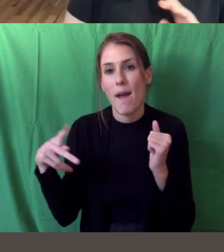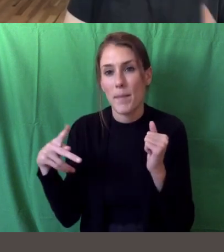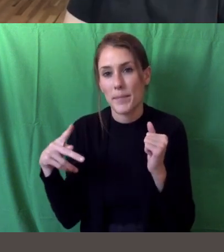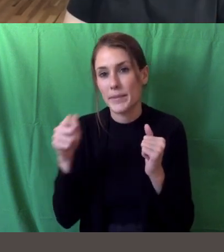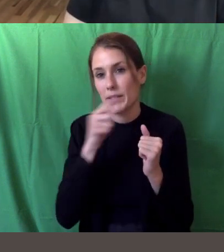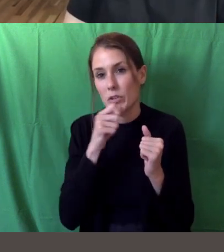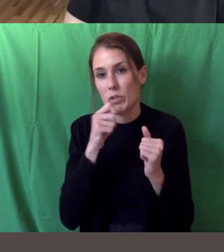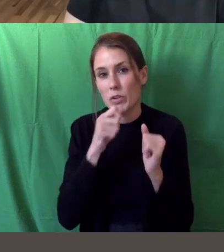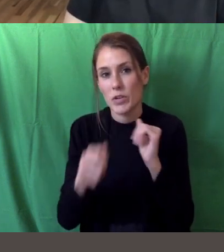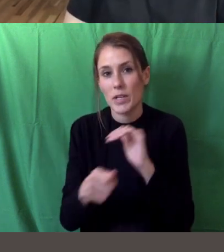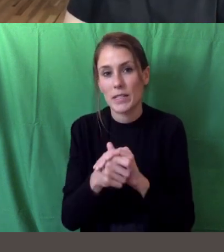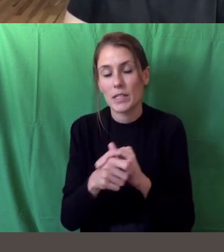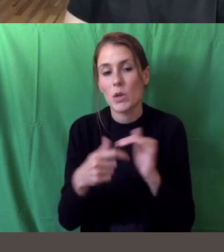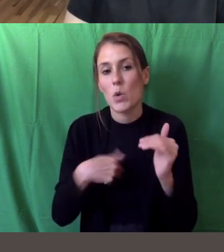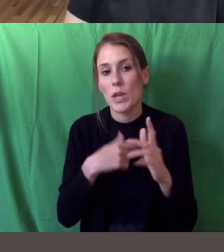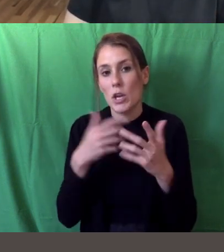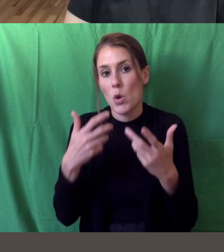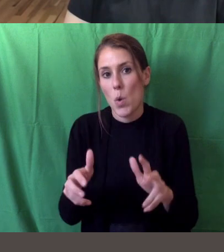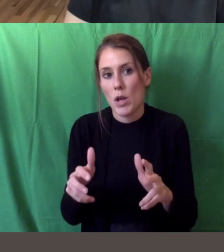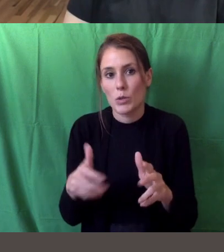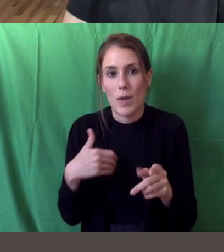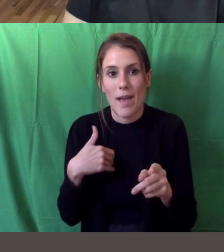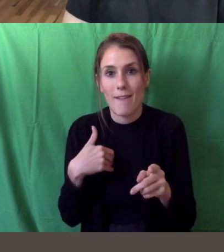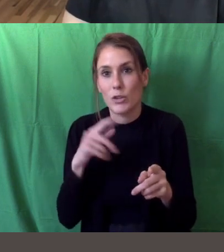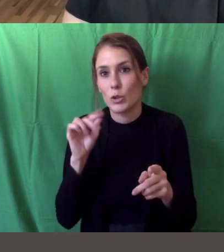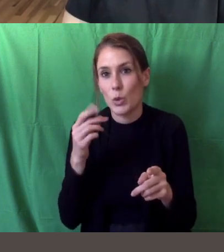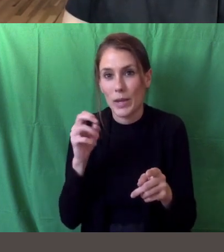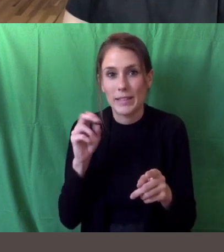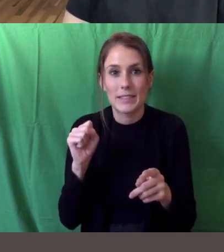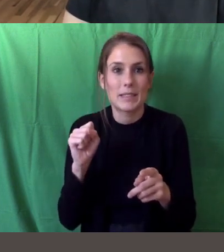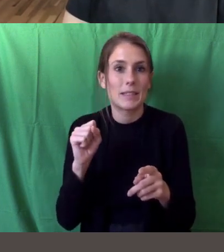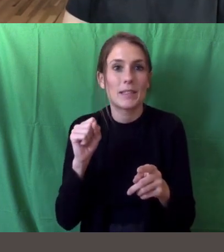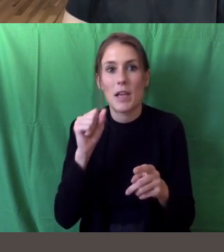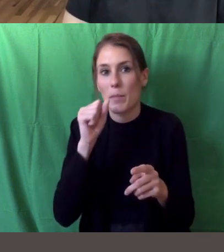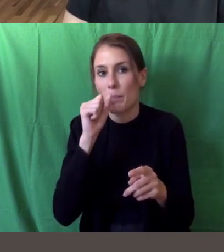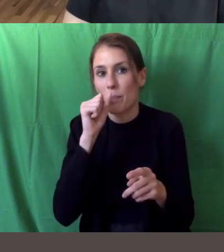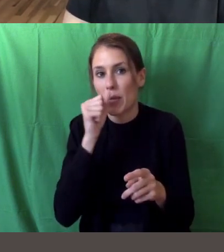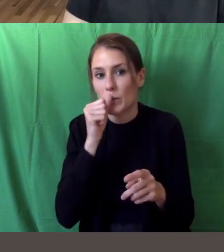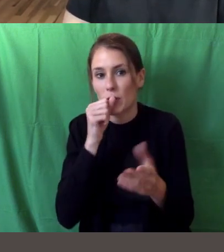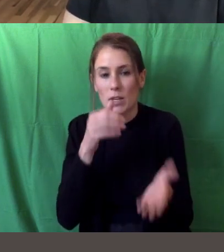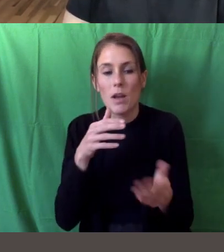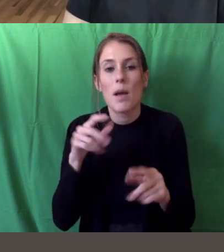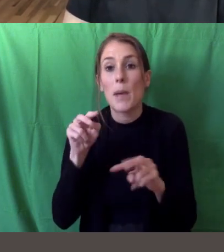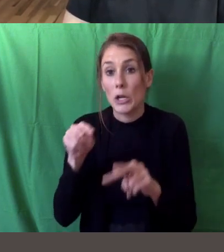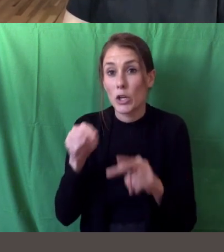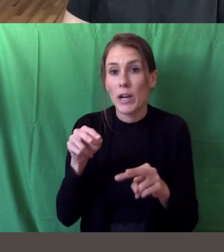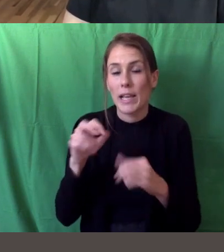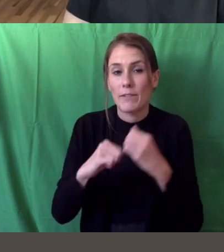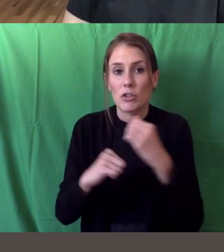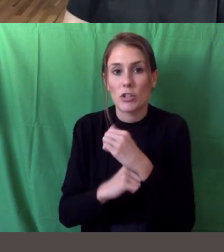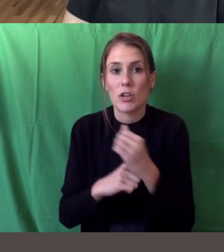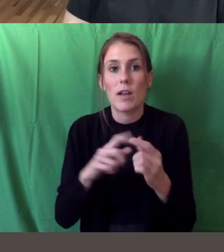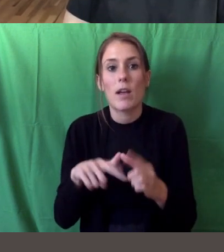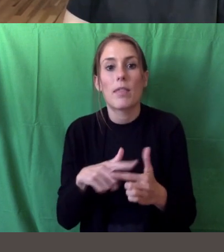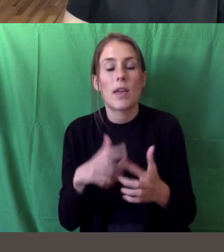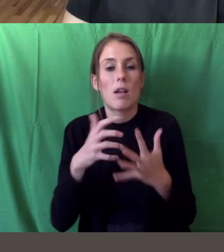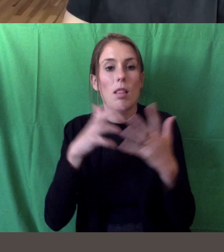because we don't want to be inlining our tokens and passwords, monitoring infrastructure. And then we have a bunch of outputs.